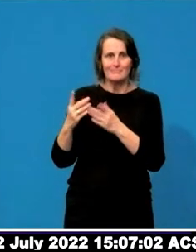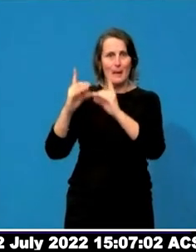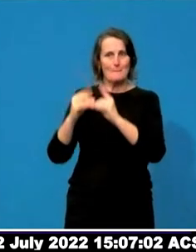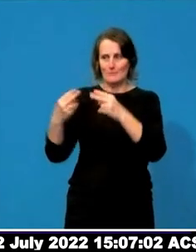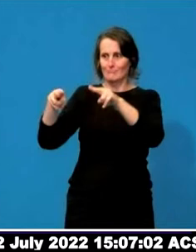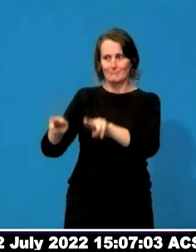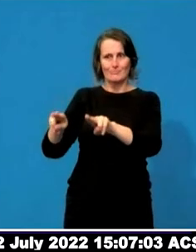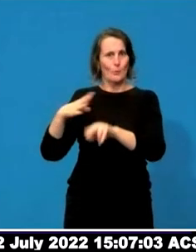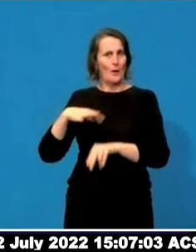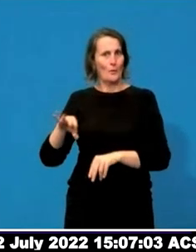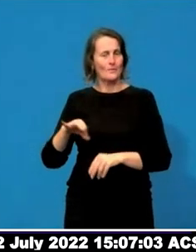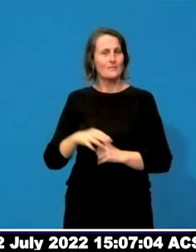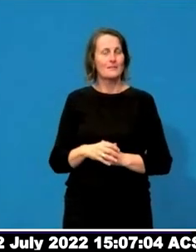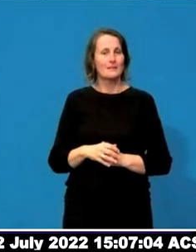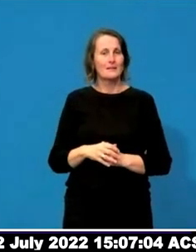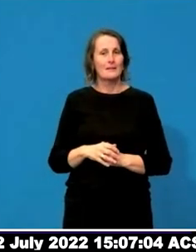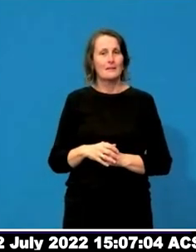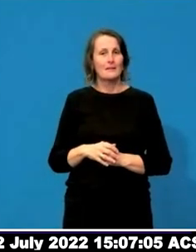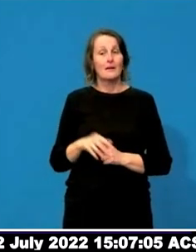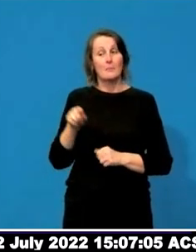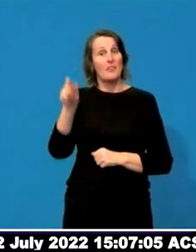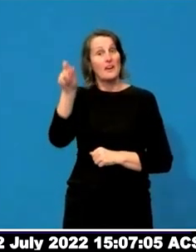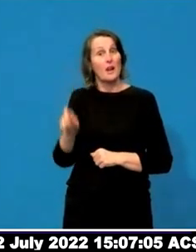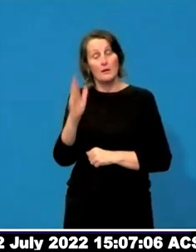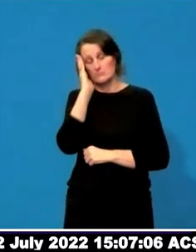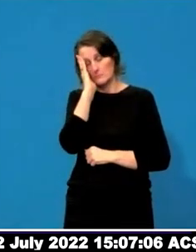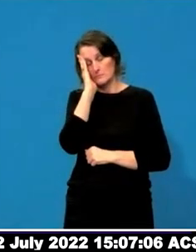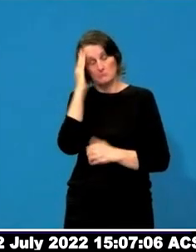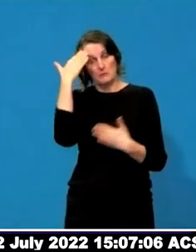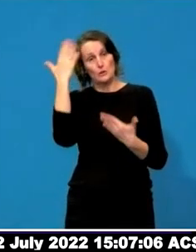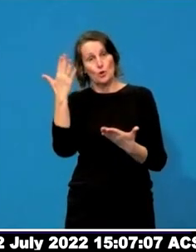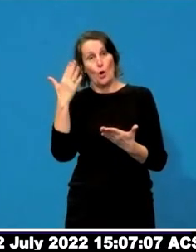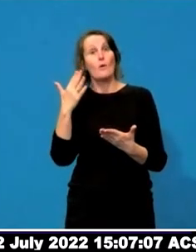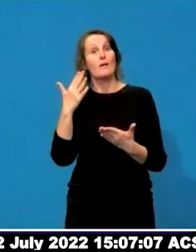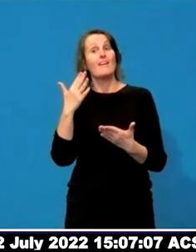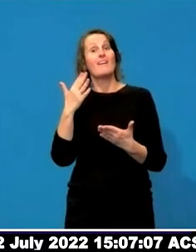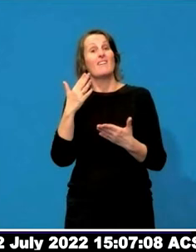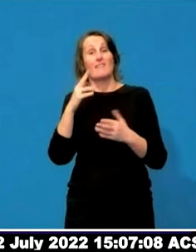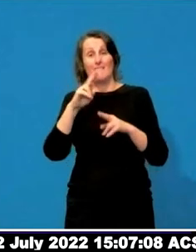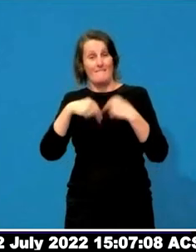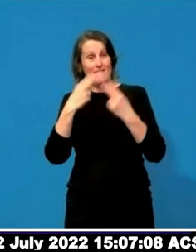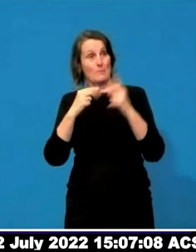Unfortunately, that particular client had no idea, but it resulted in him getting kicked out of there and being told not to come back.